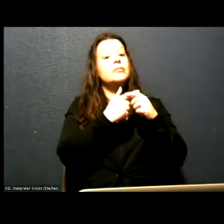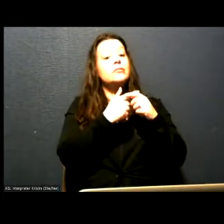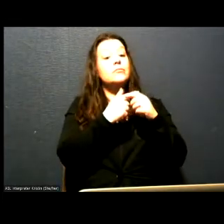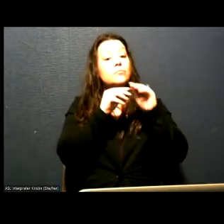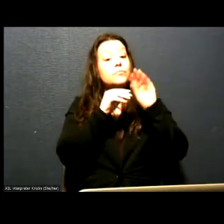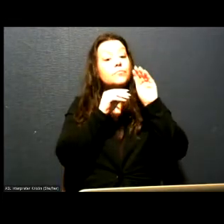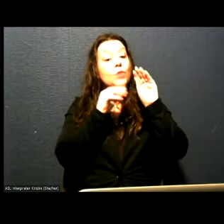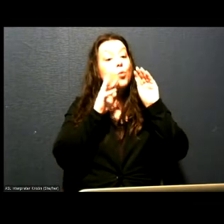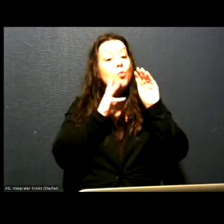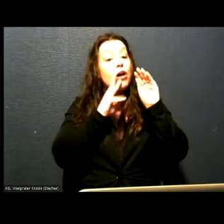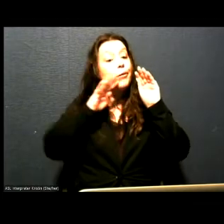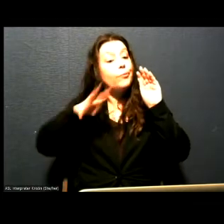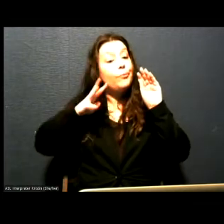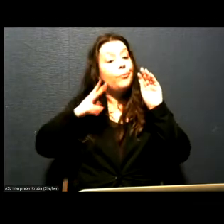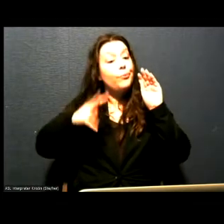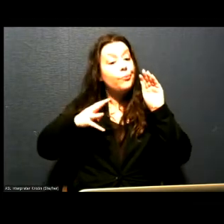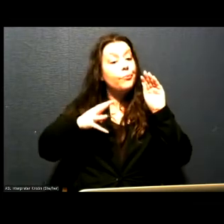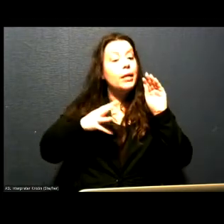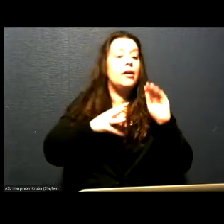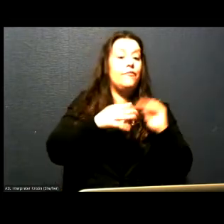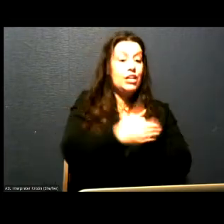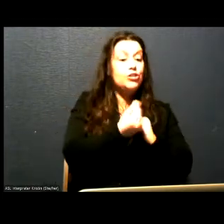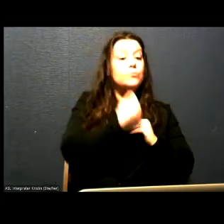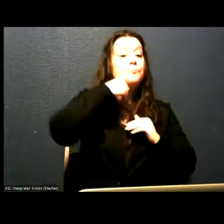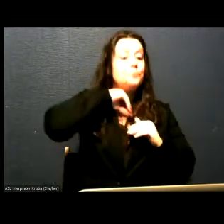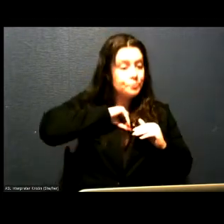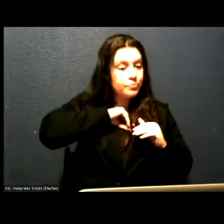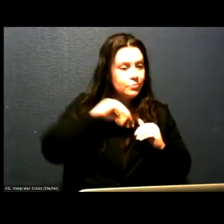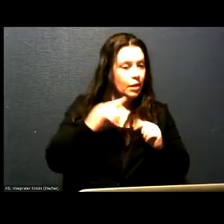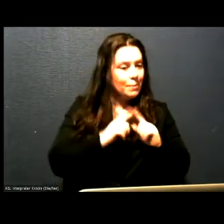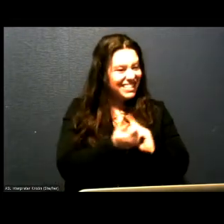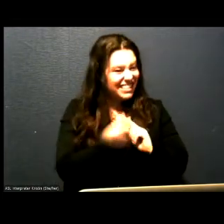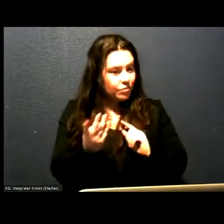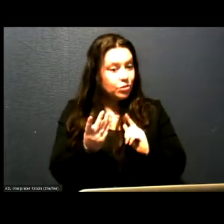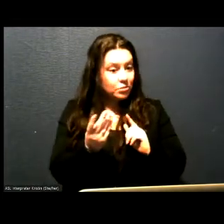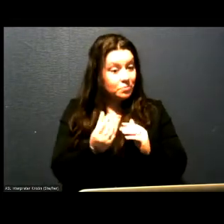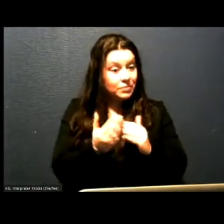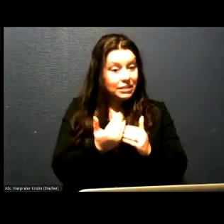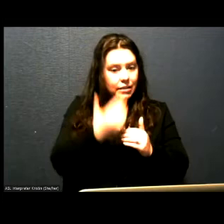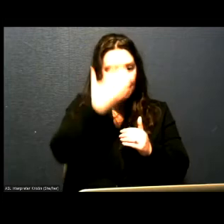Erika: Wow, incredible! >>Kayleigh: Their pouch is also really unique in such that, uh, it also is used for thermoregulation so